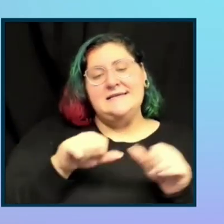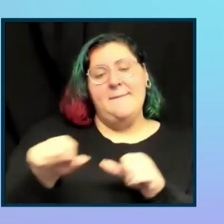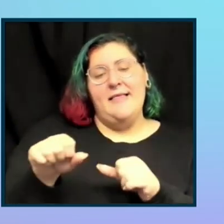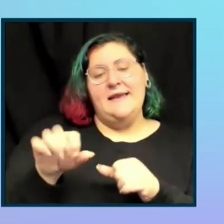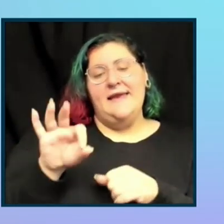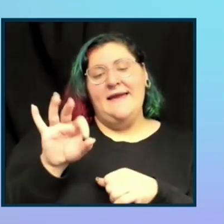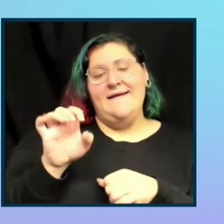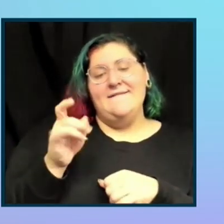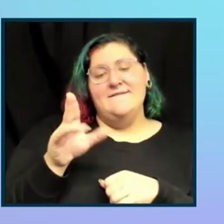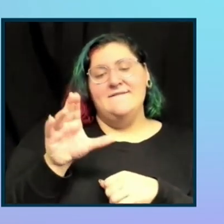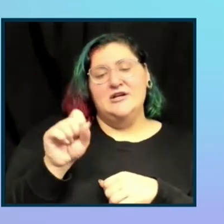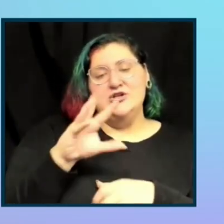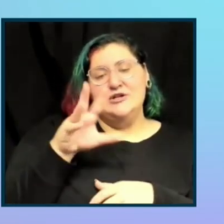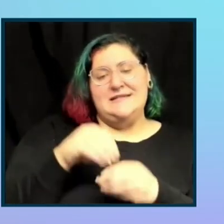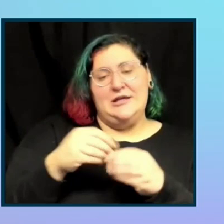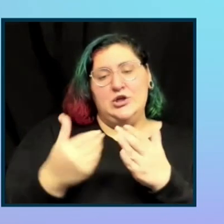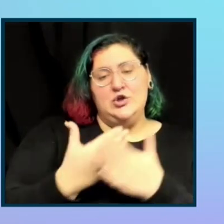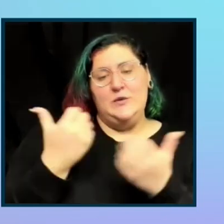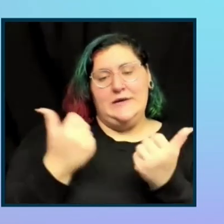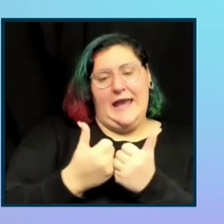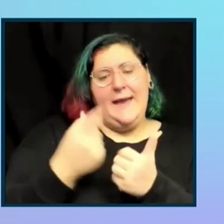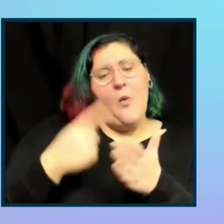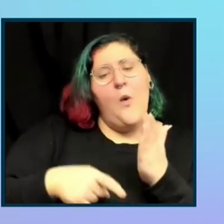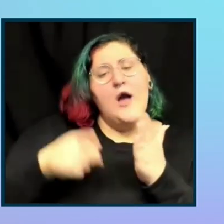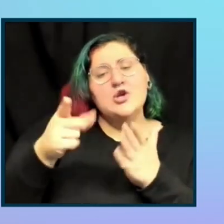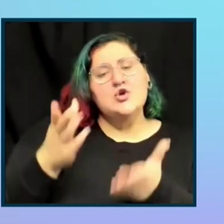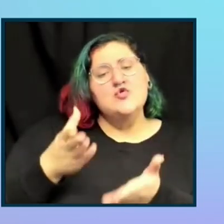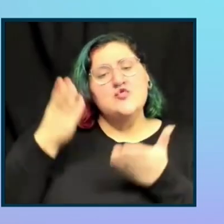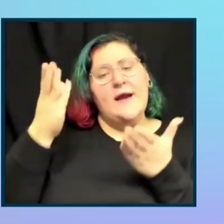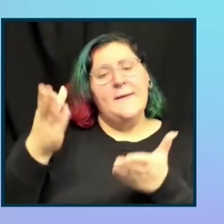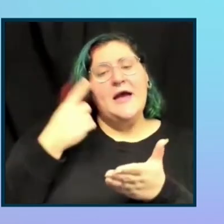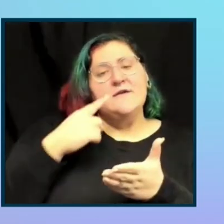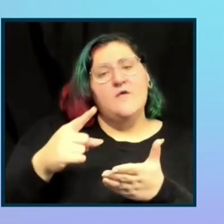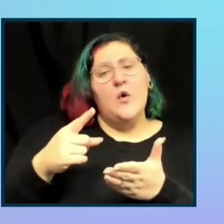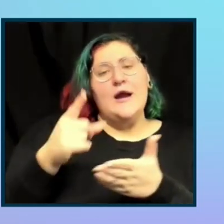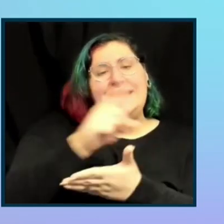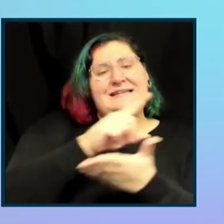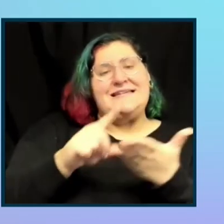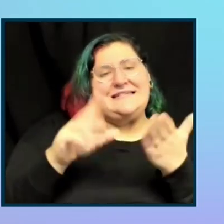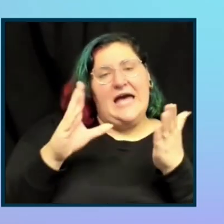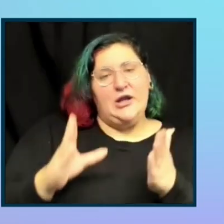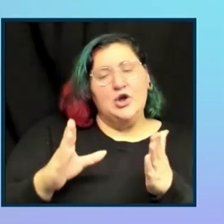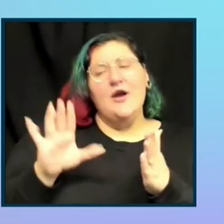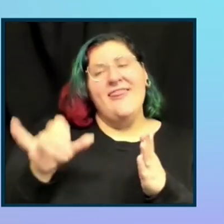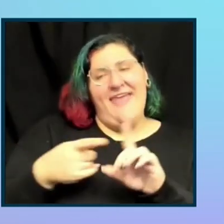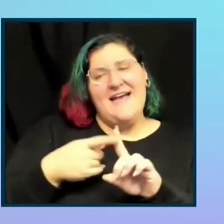"Do you want everything in an accessibility settings menu?" Question and that one comes from Glenda two. I gave her two.